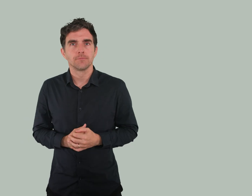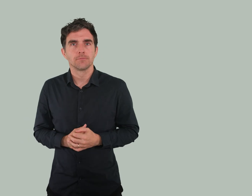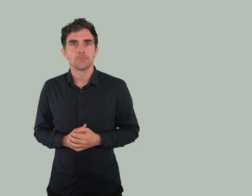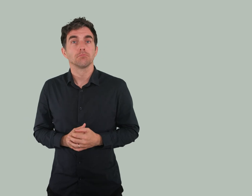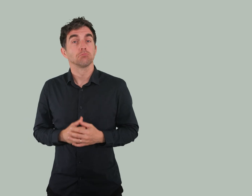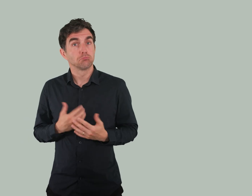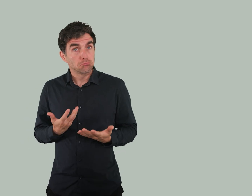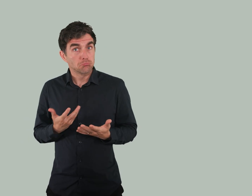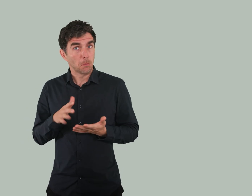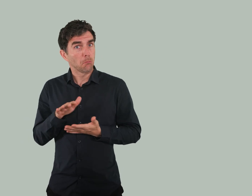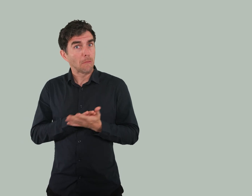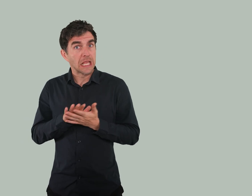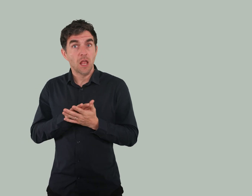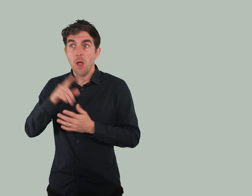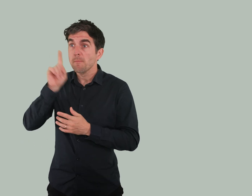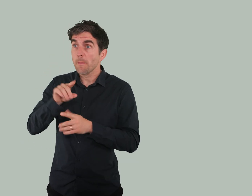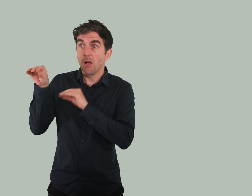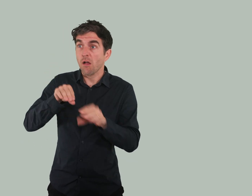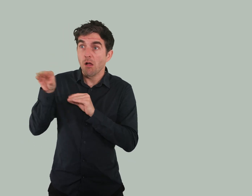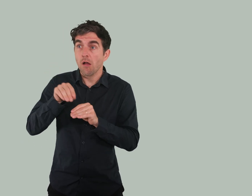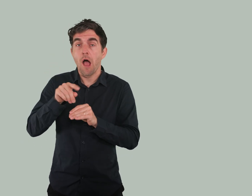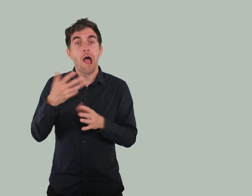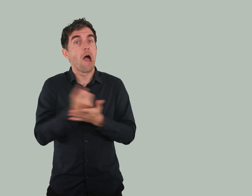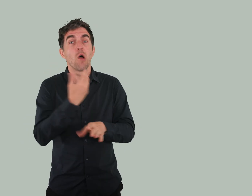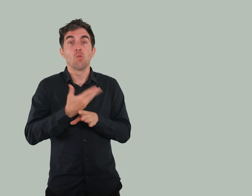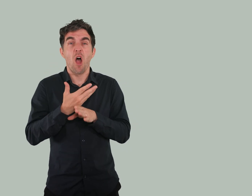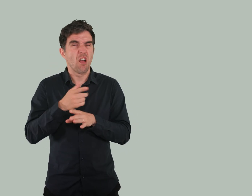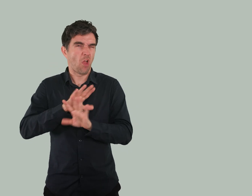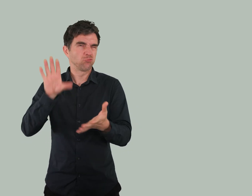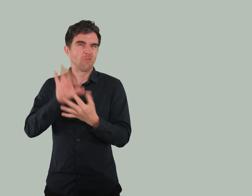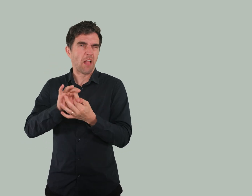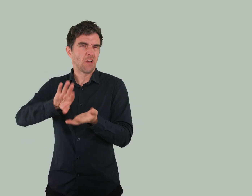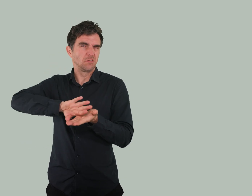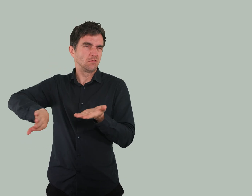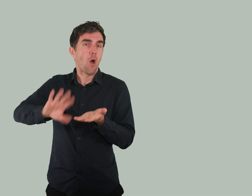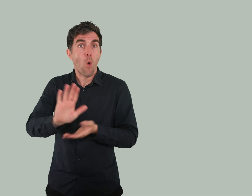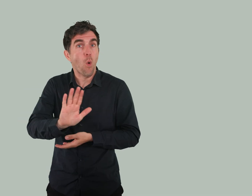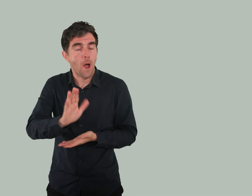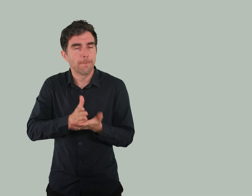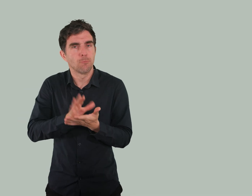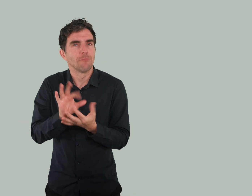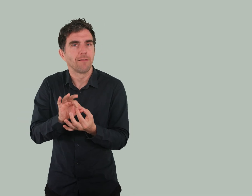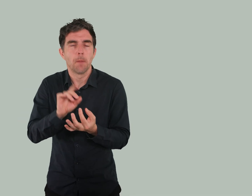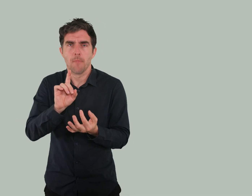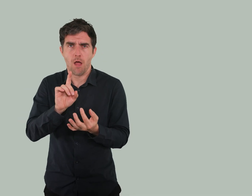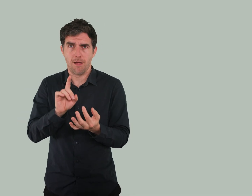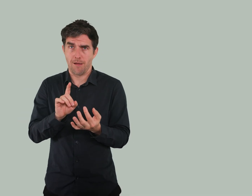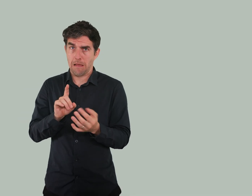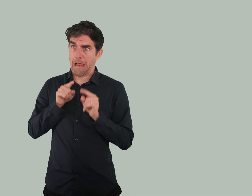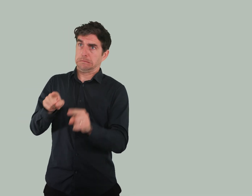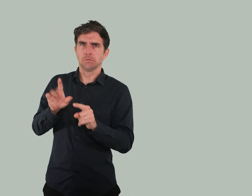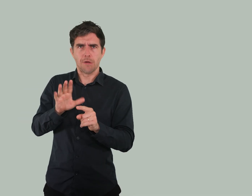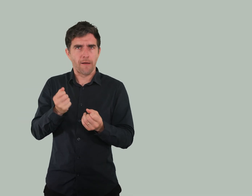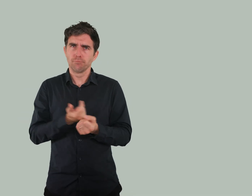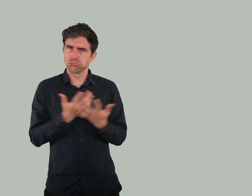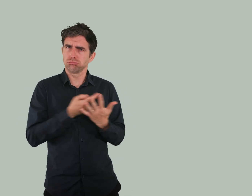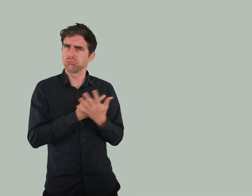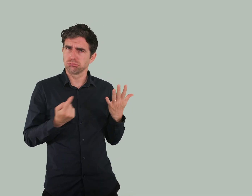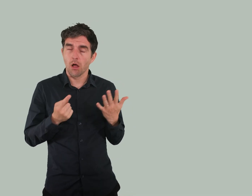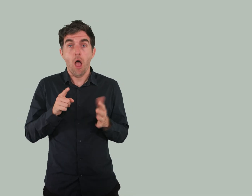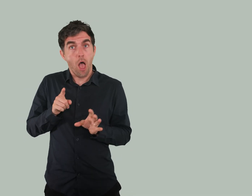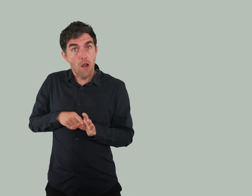278. That does not mean migration is irrelevant.